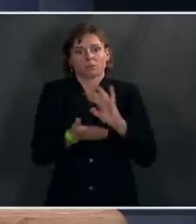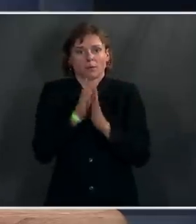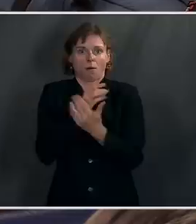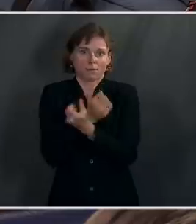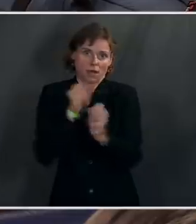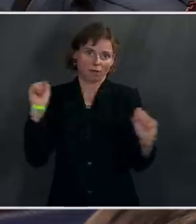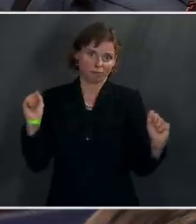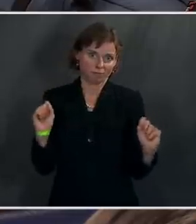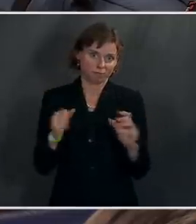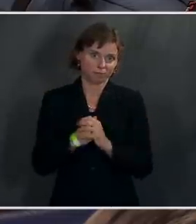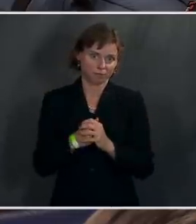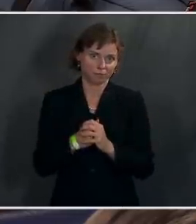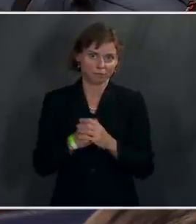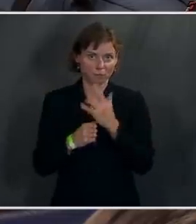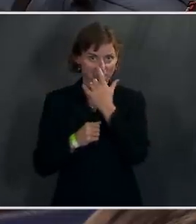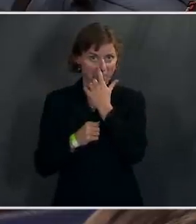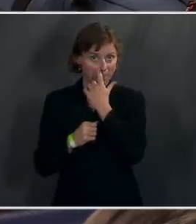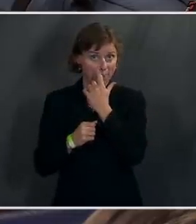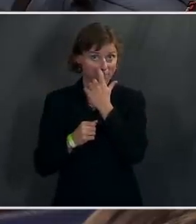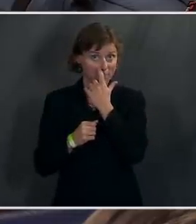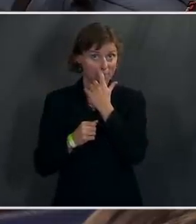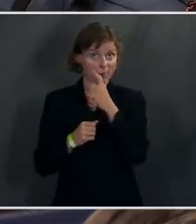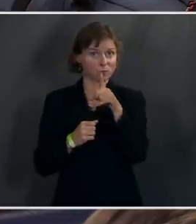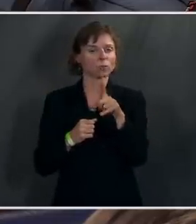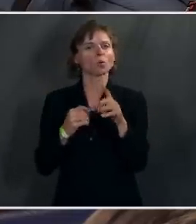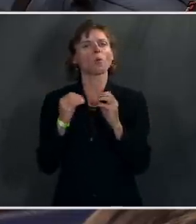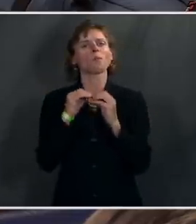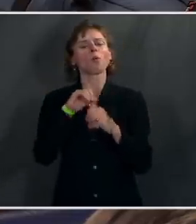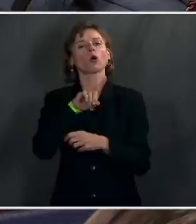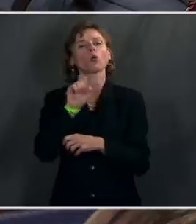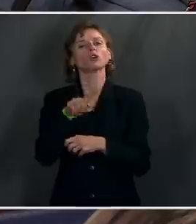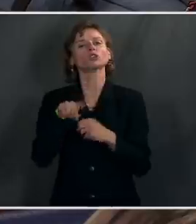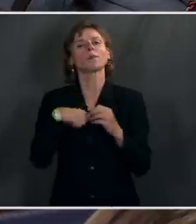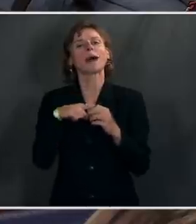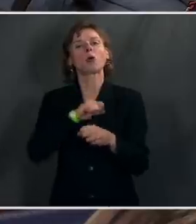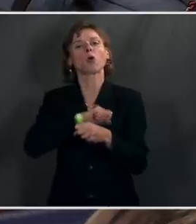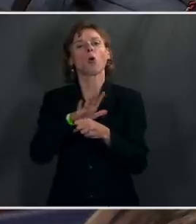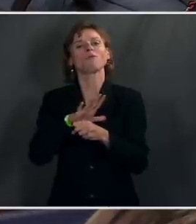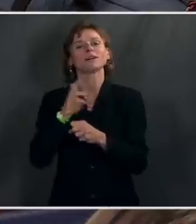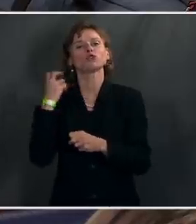The Press: One other question on the COVID travel ban that is in place,